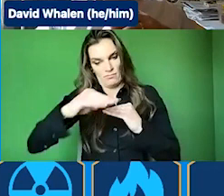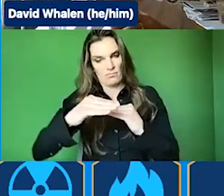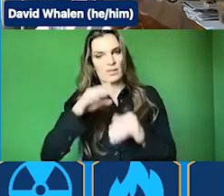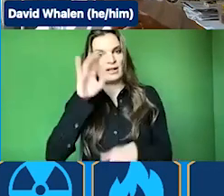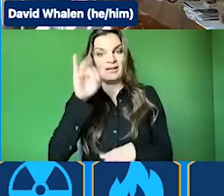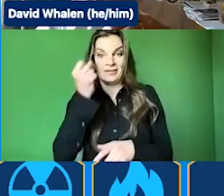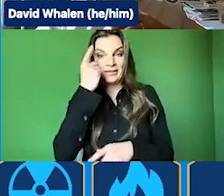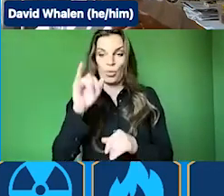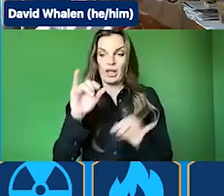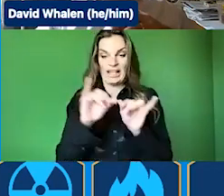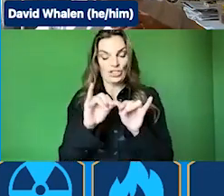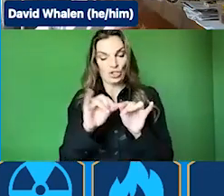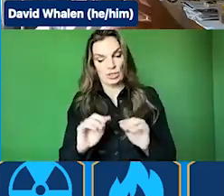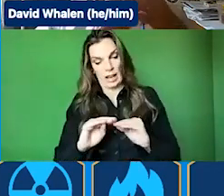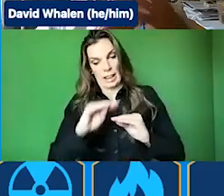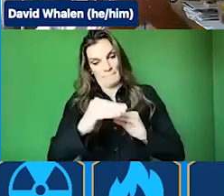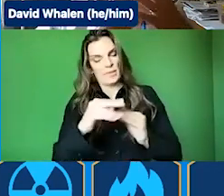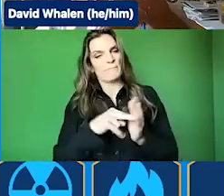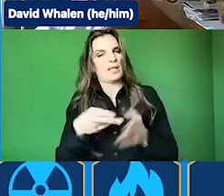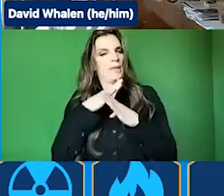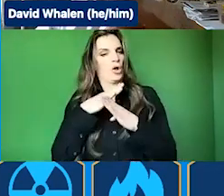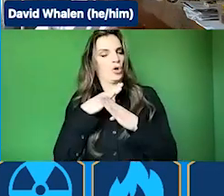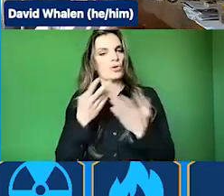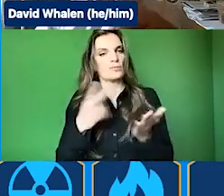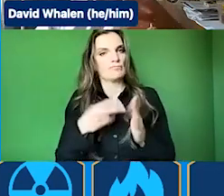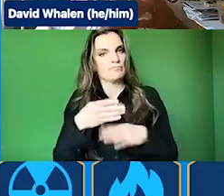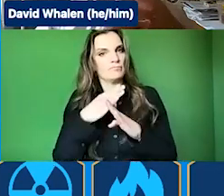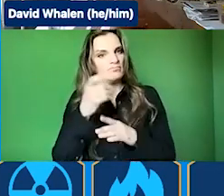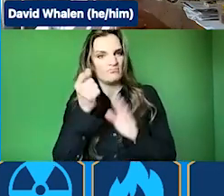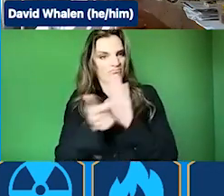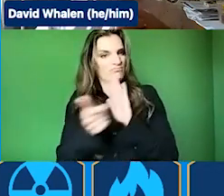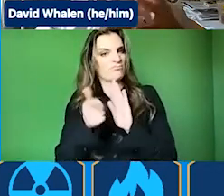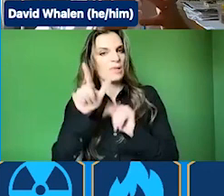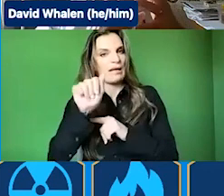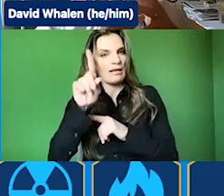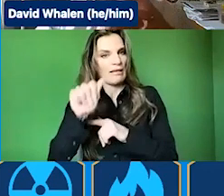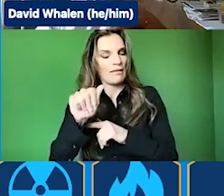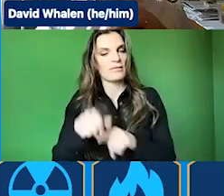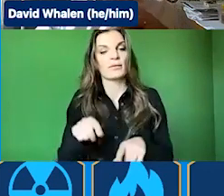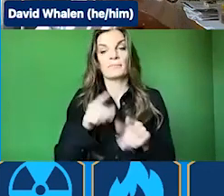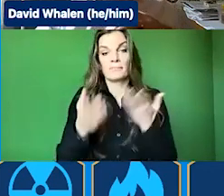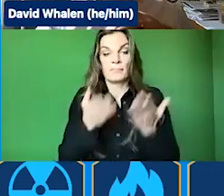appropriate but illegal by ADA standards but we may not be aware of it hence the need to understand and really the hence